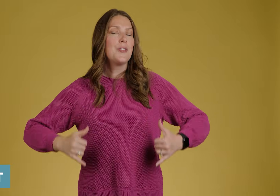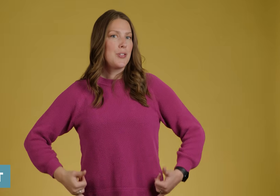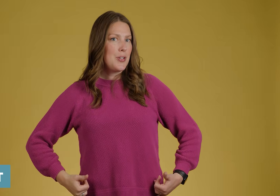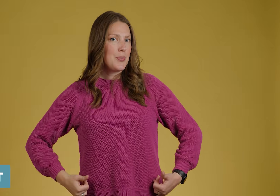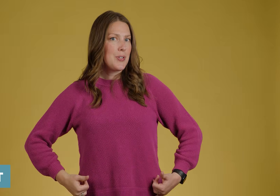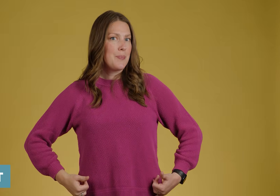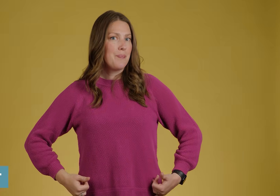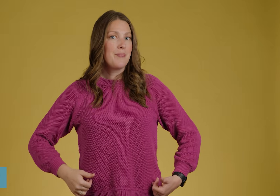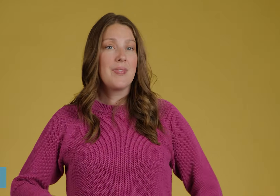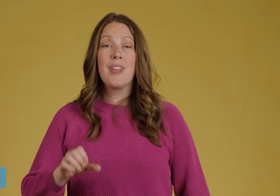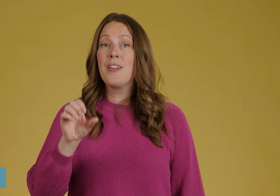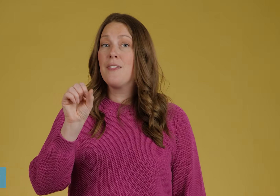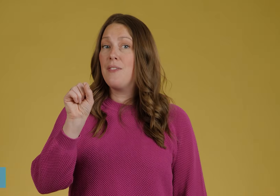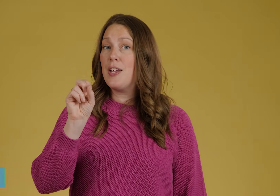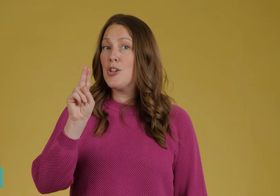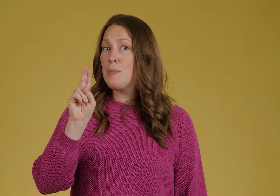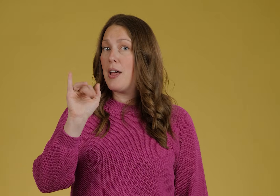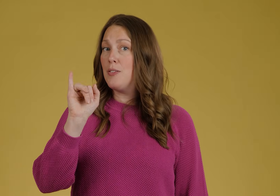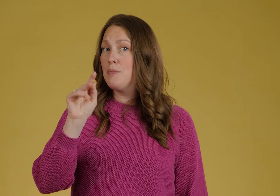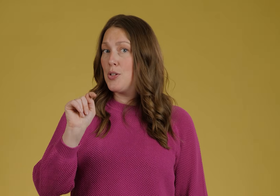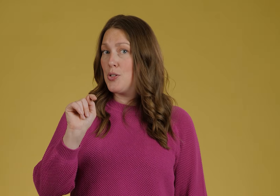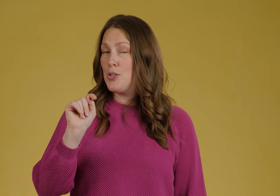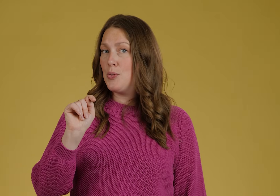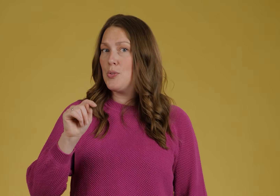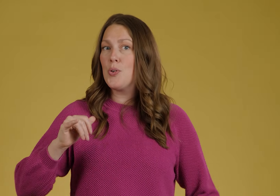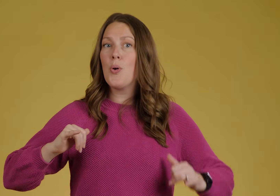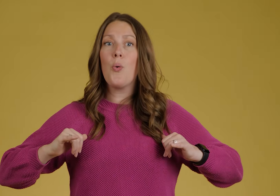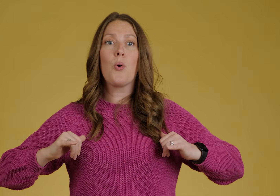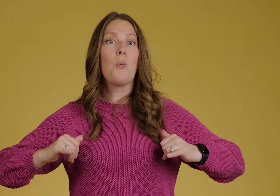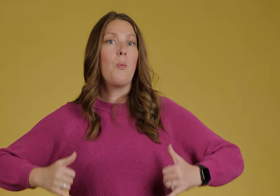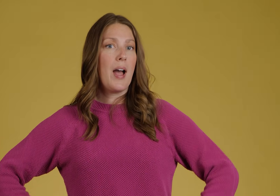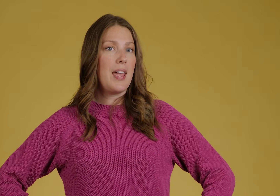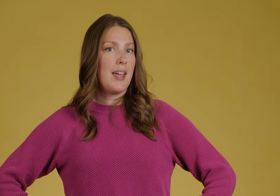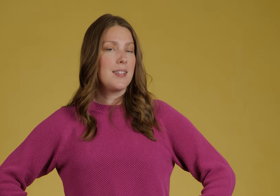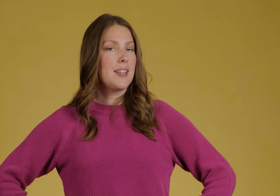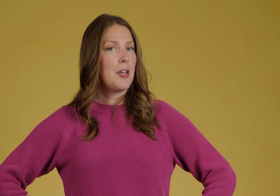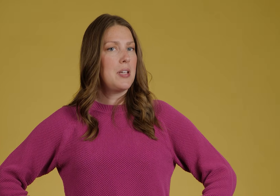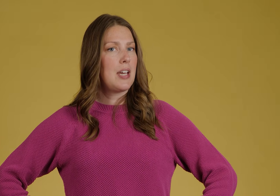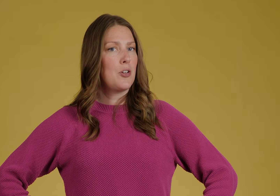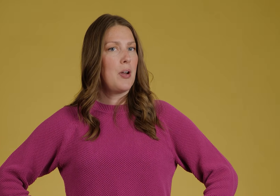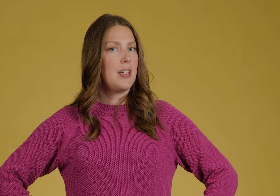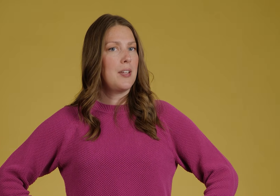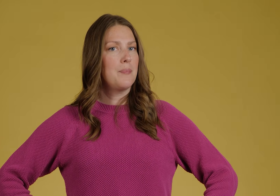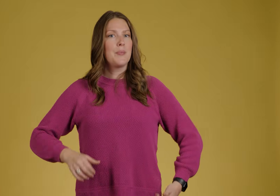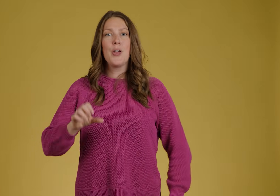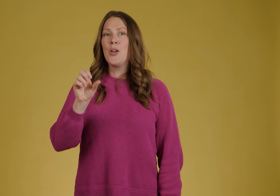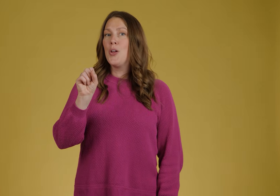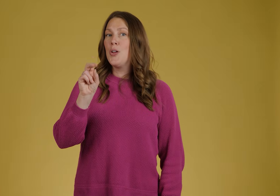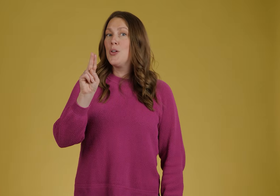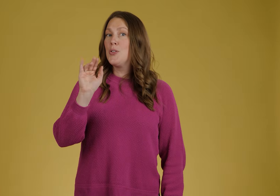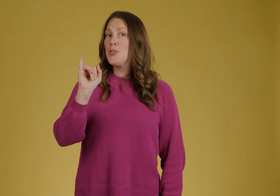Suit. Fingerspell suit or Y-hands coming down your body.